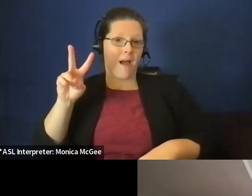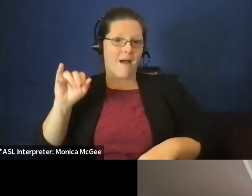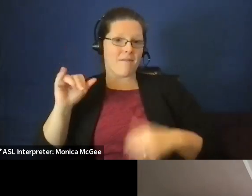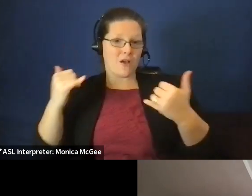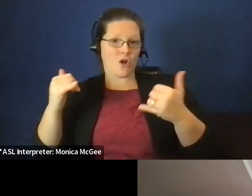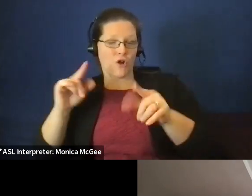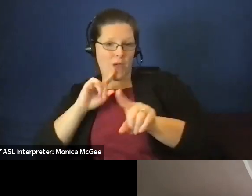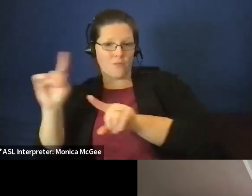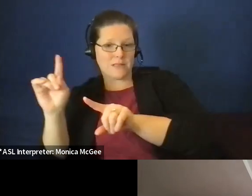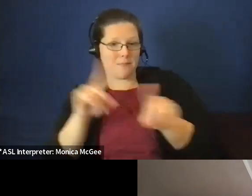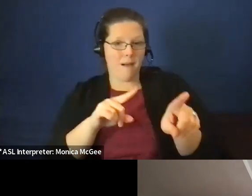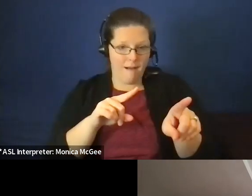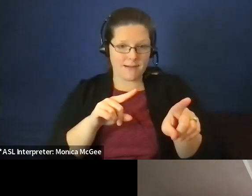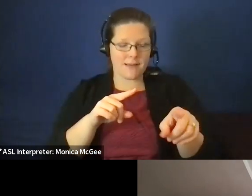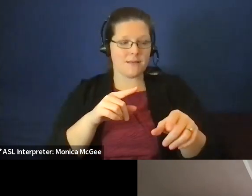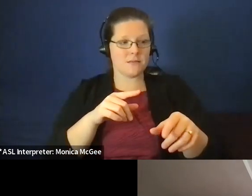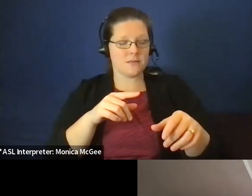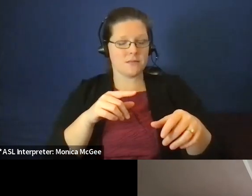happen in Maria. It saved lives. Two